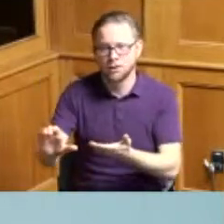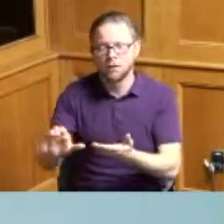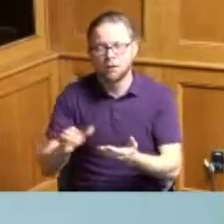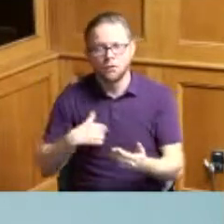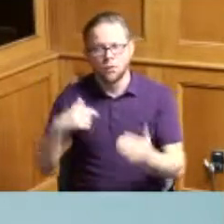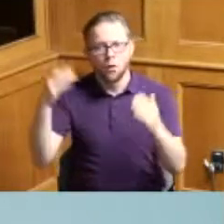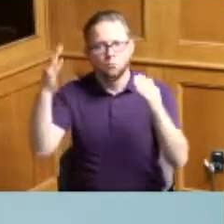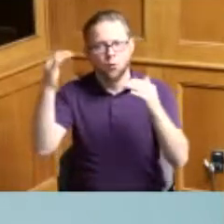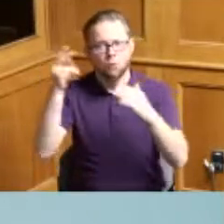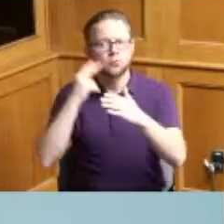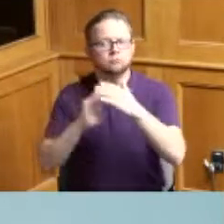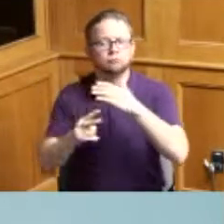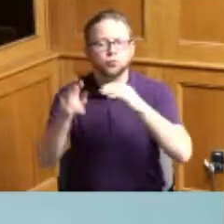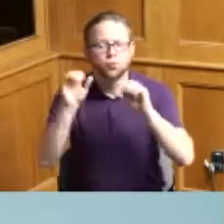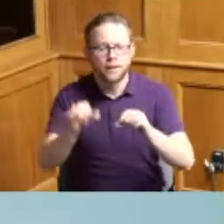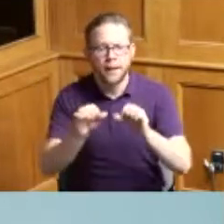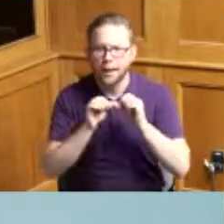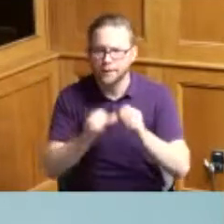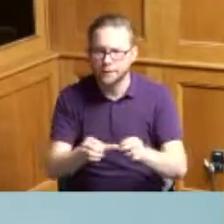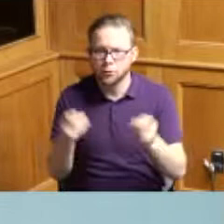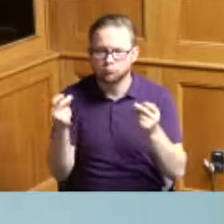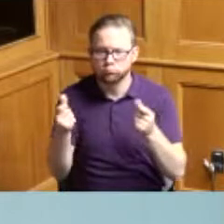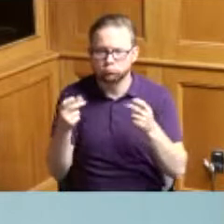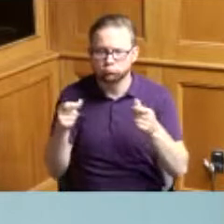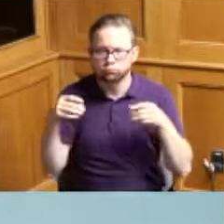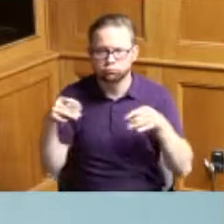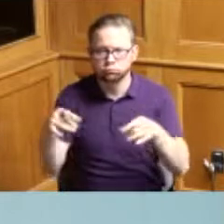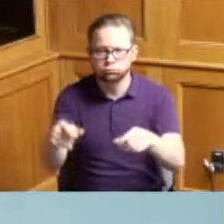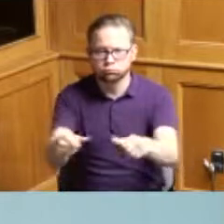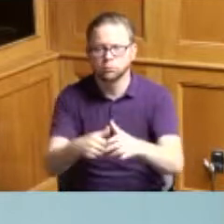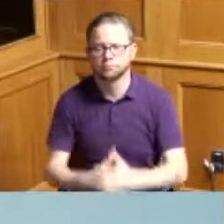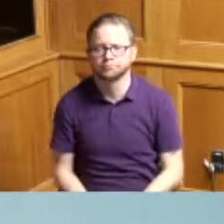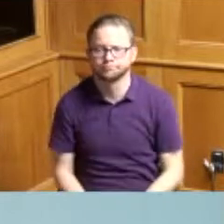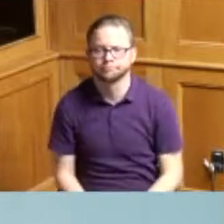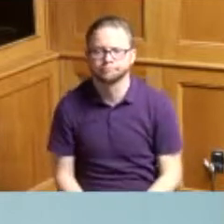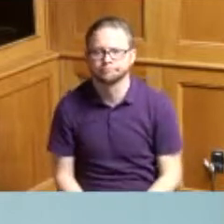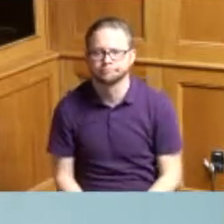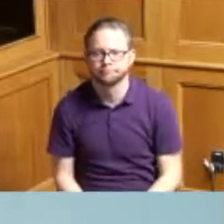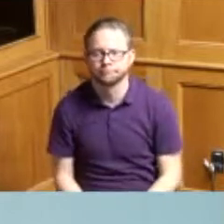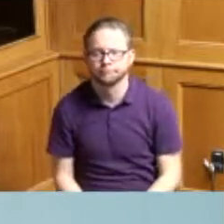so that we can reduce the backlog down to zero and then finally on this page